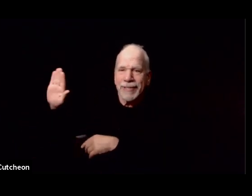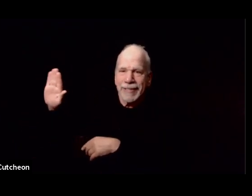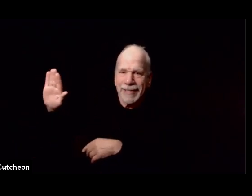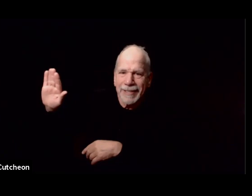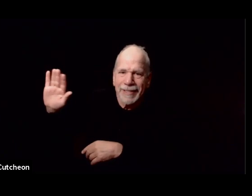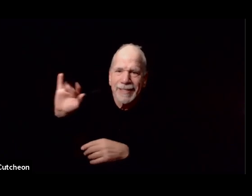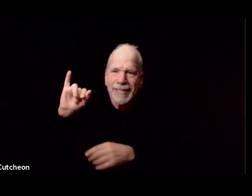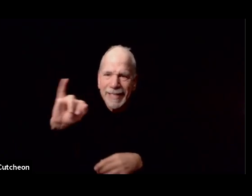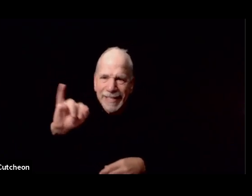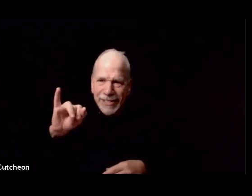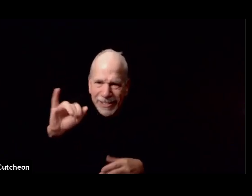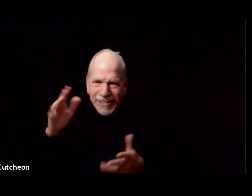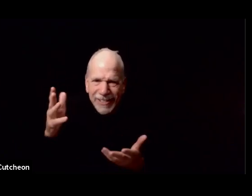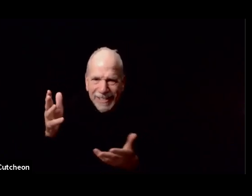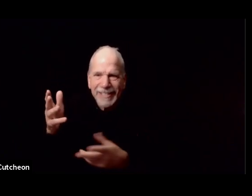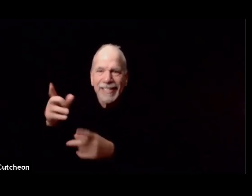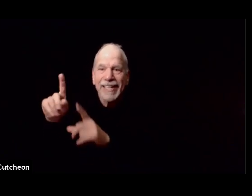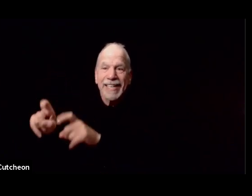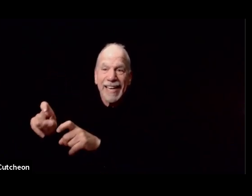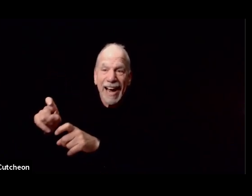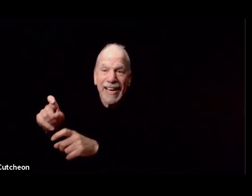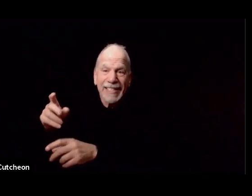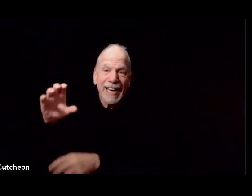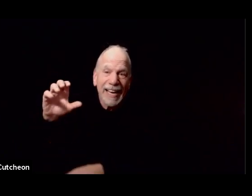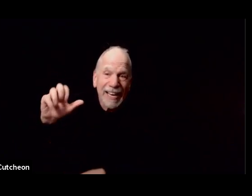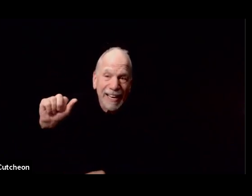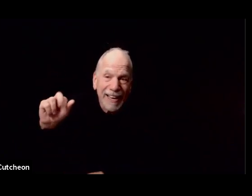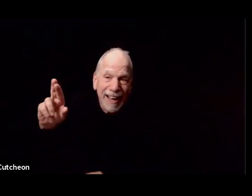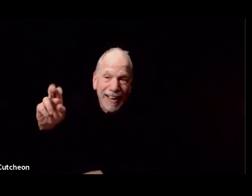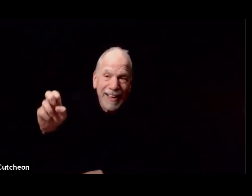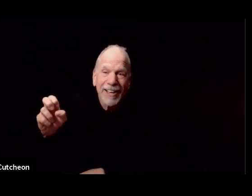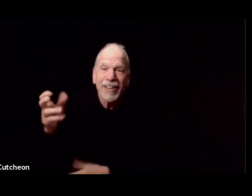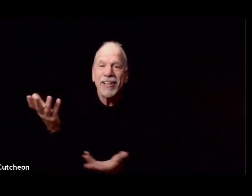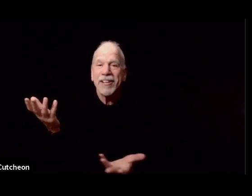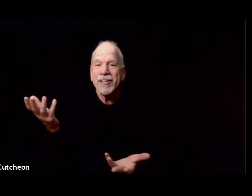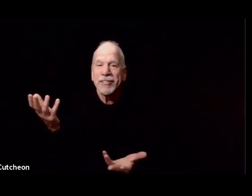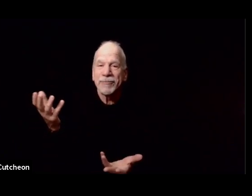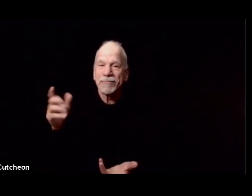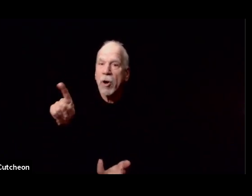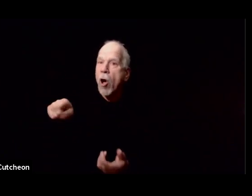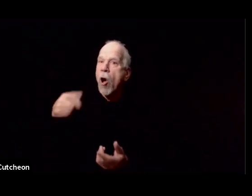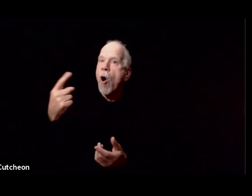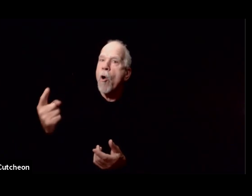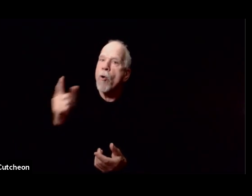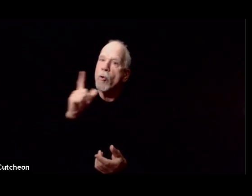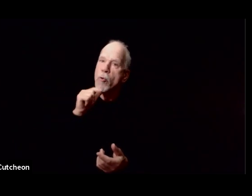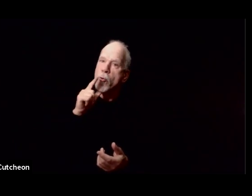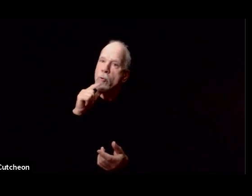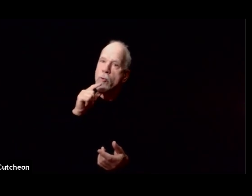only restricted to symptomatic individuals or whether they should be responsible for